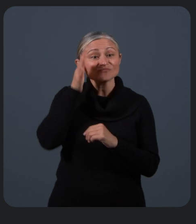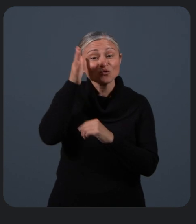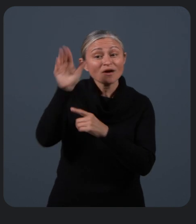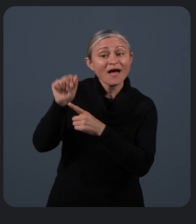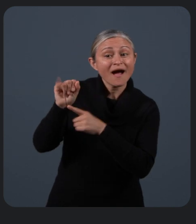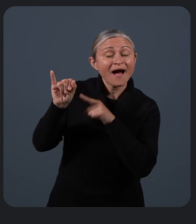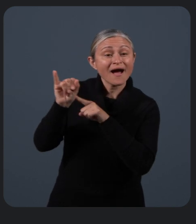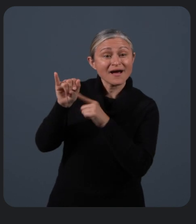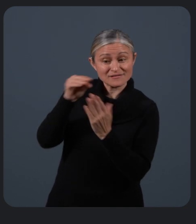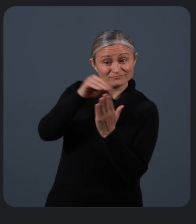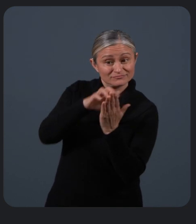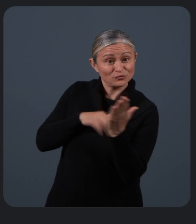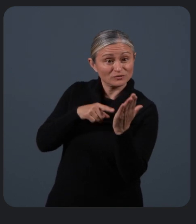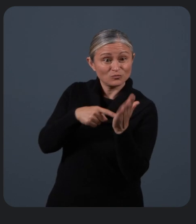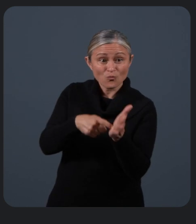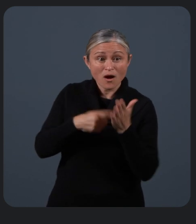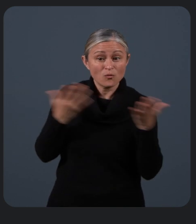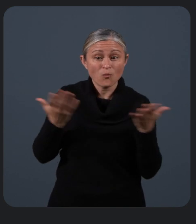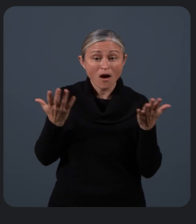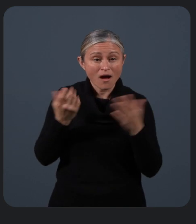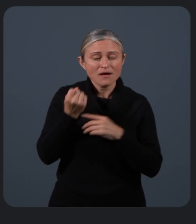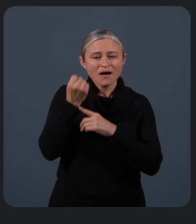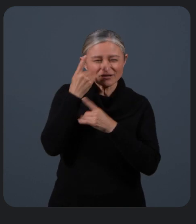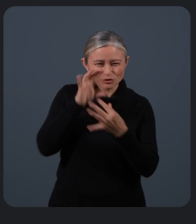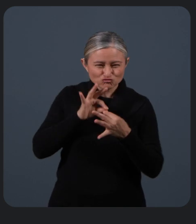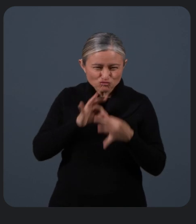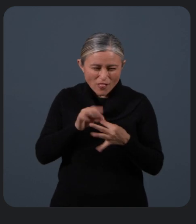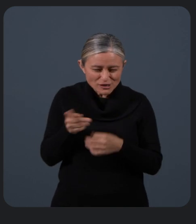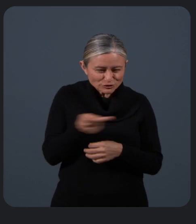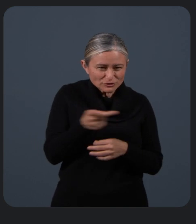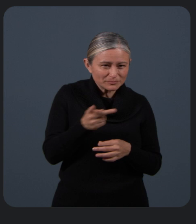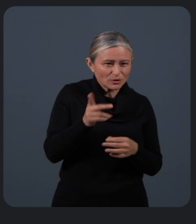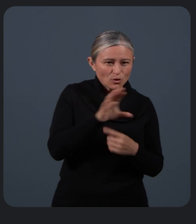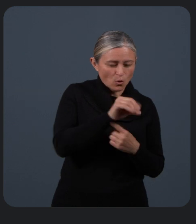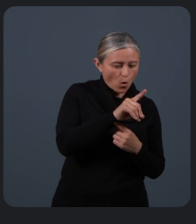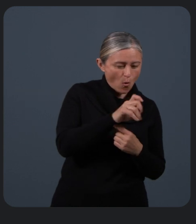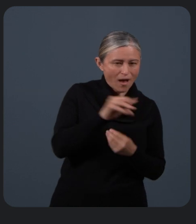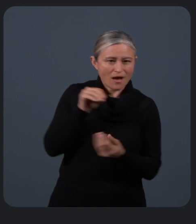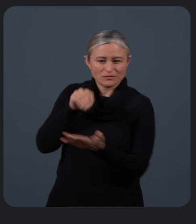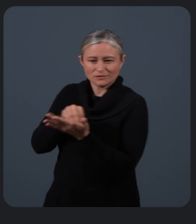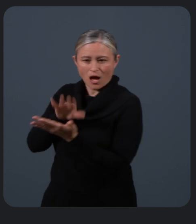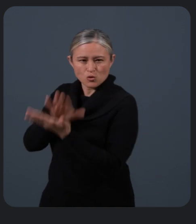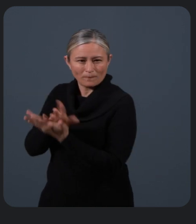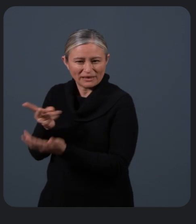understanding the relationship between code and text.